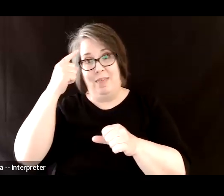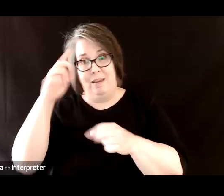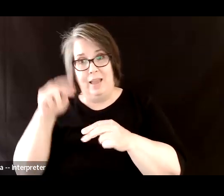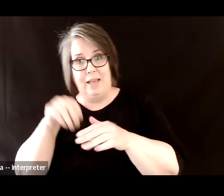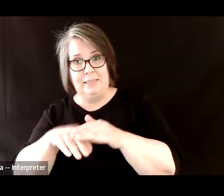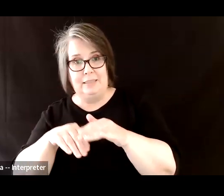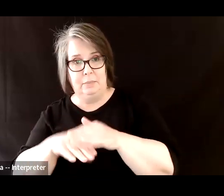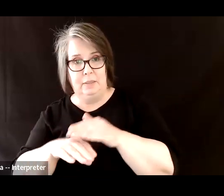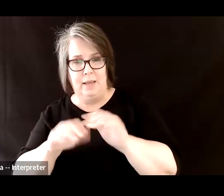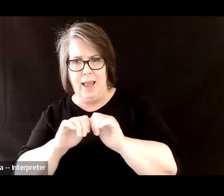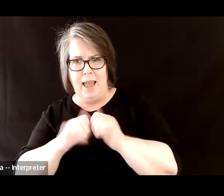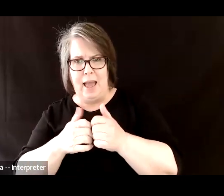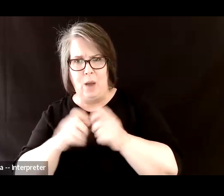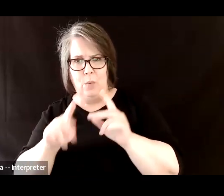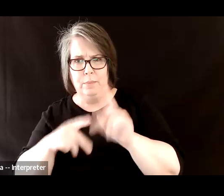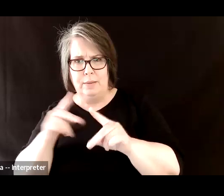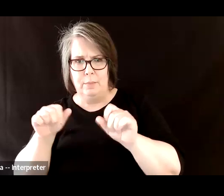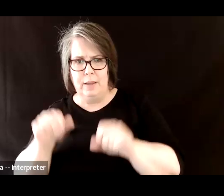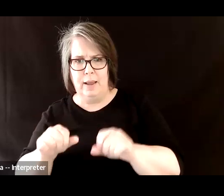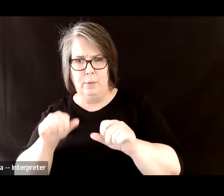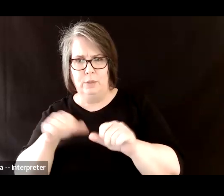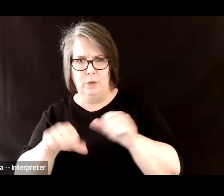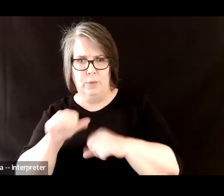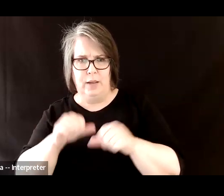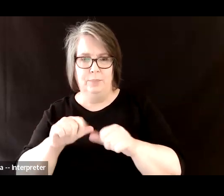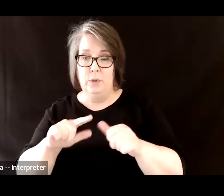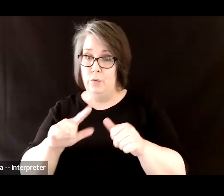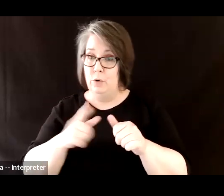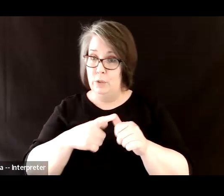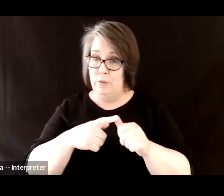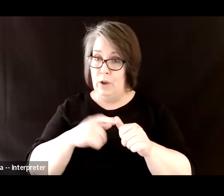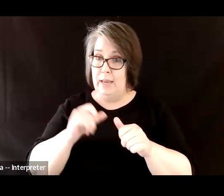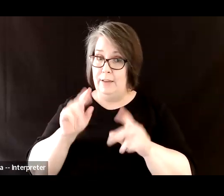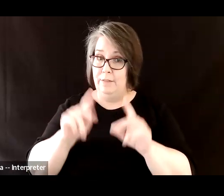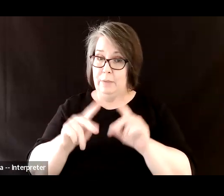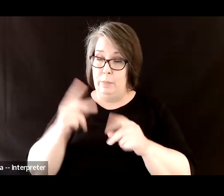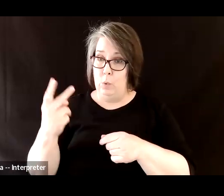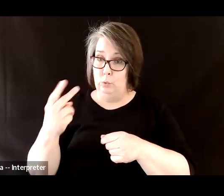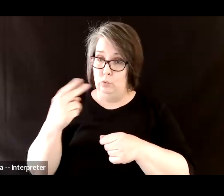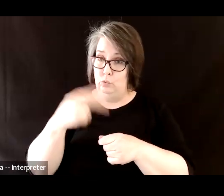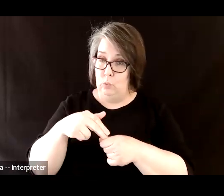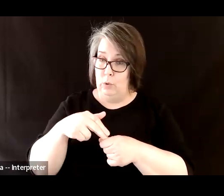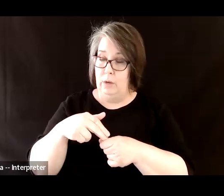in how people are going to be interacting with it. So first of all, if people are joining your event via their